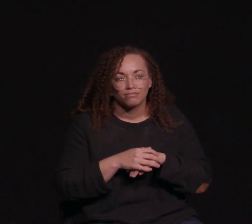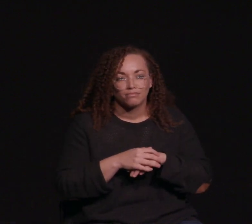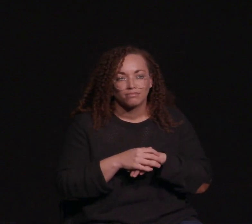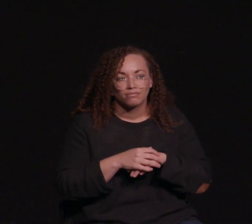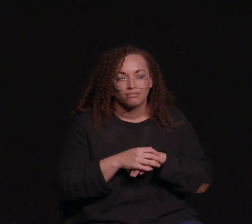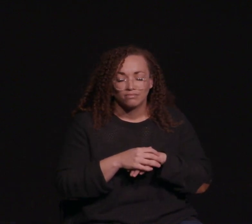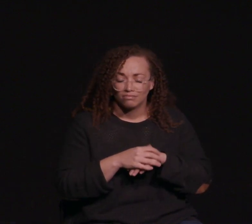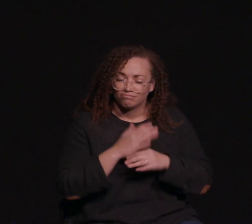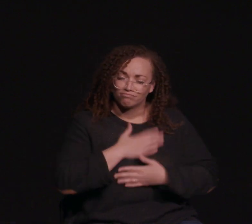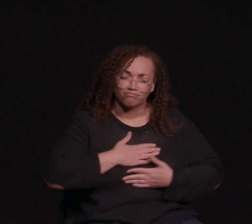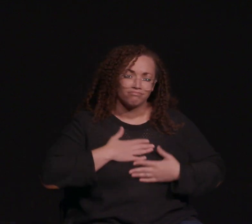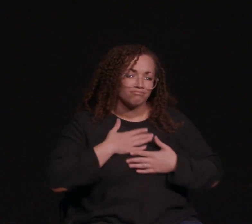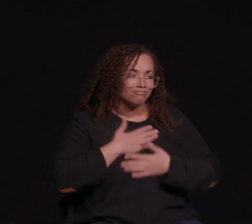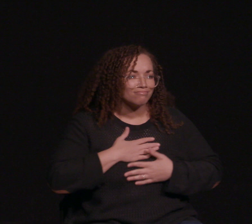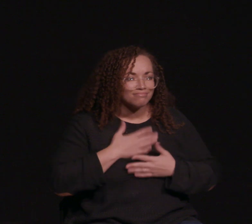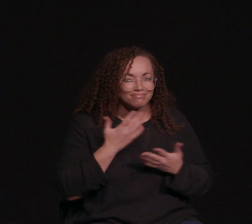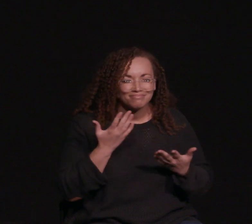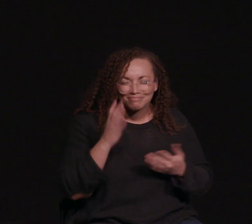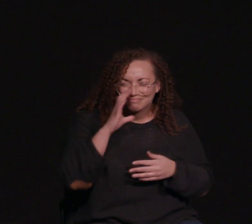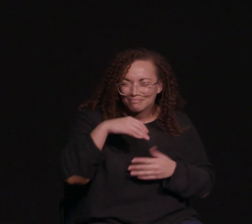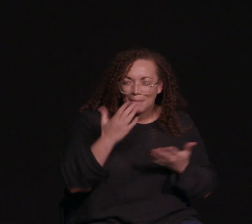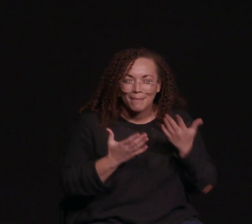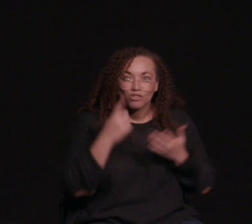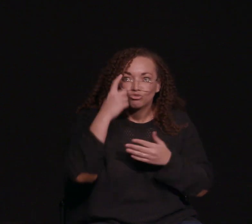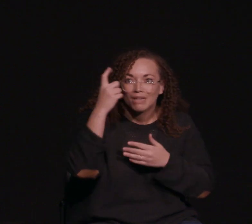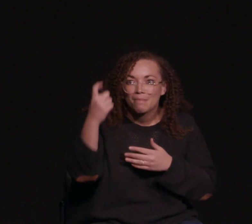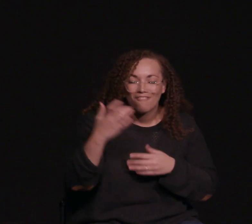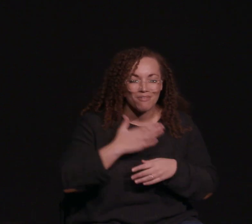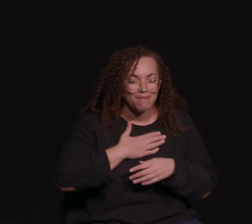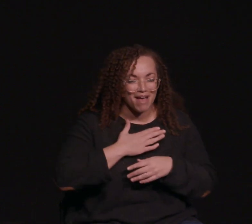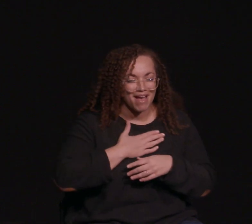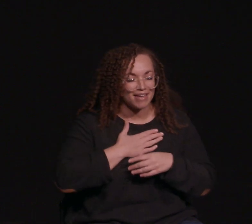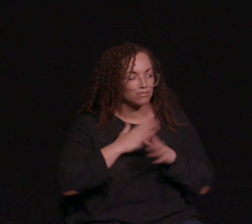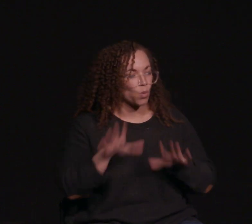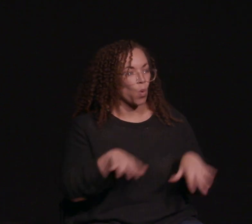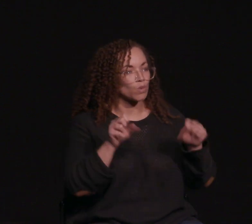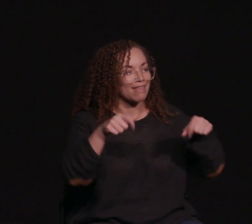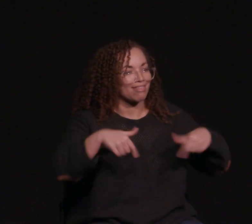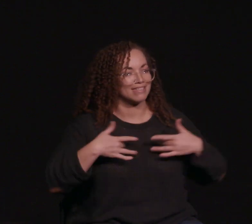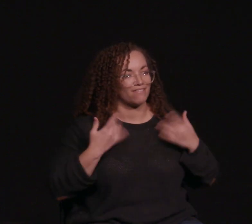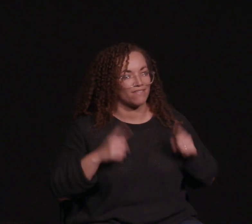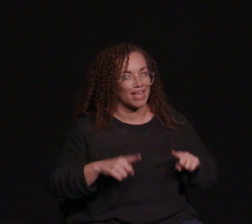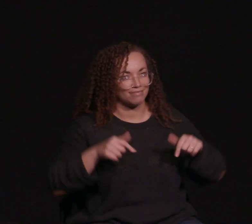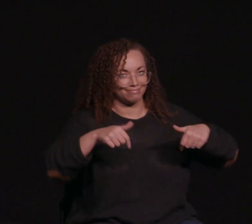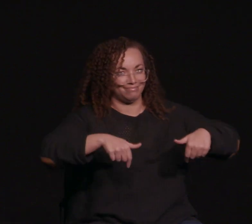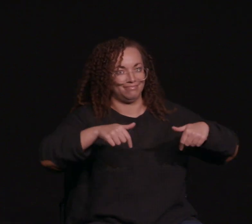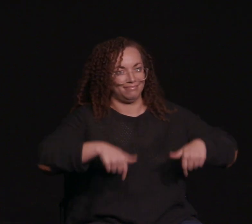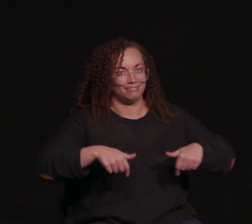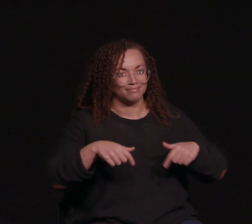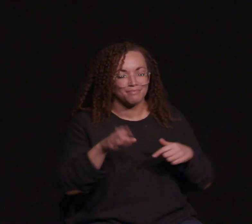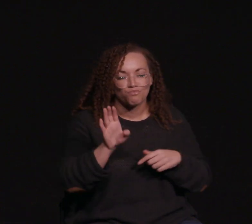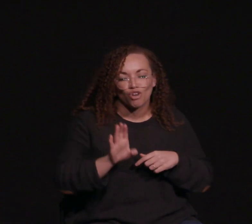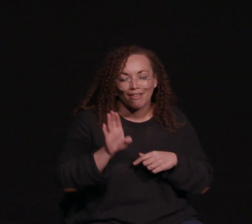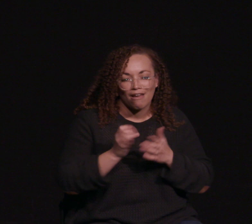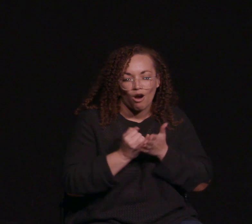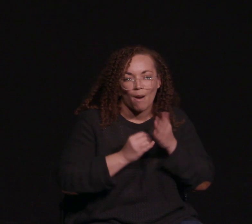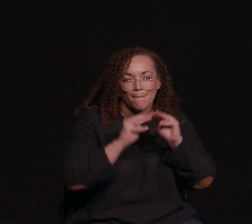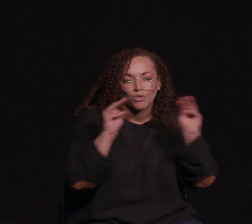a dream of mine to partner or to host this event here at the Berkeley Art Museum in Pacific Film Archive,